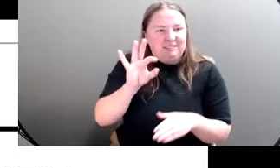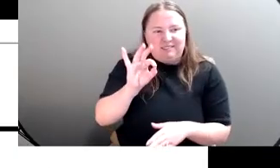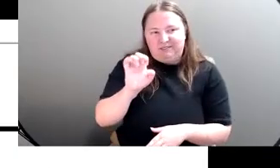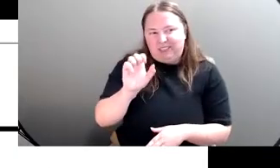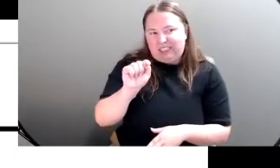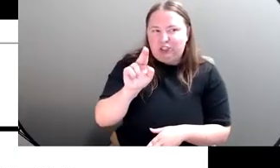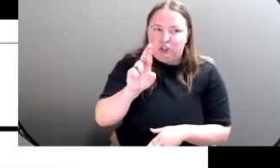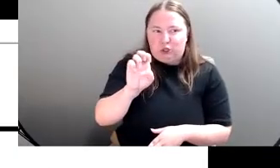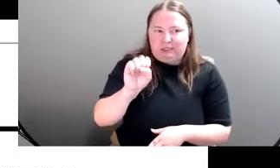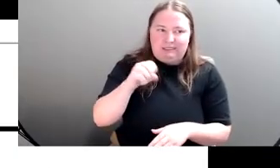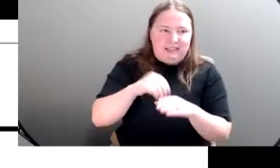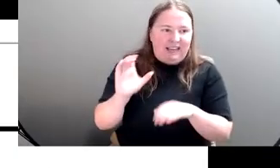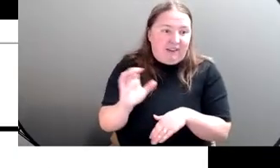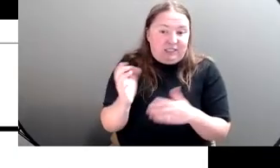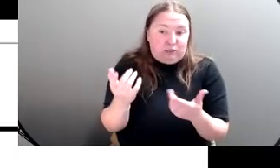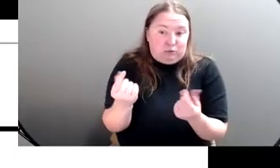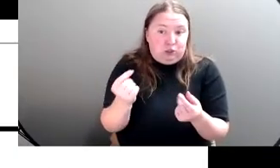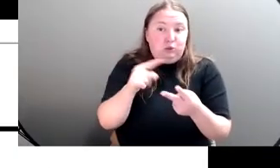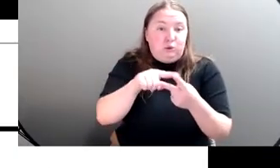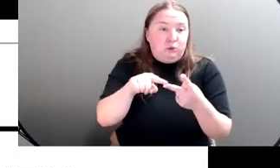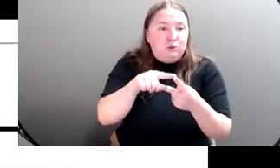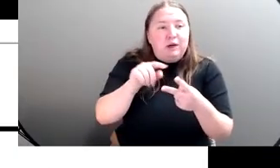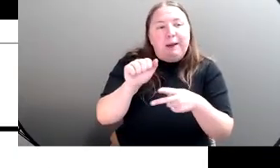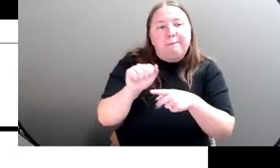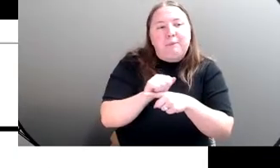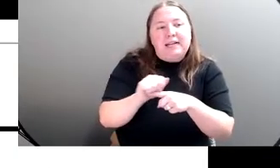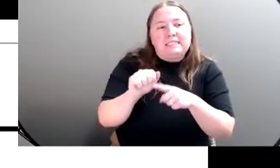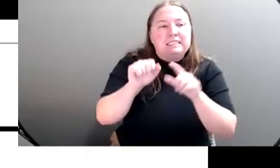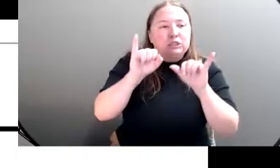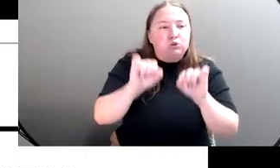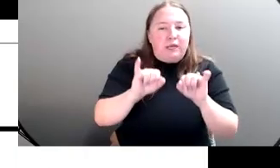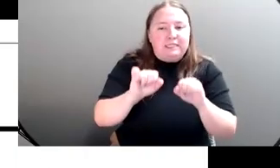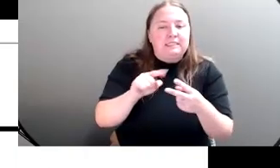this feedback is doing a practice quiz or an ungraded survey.